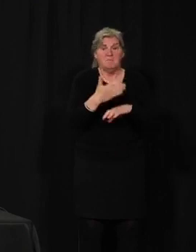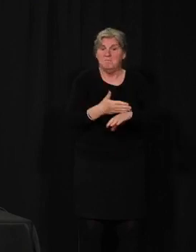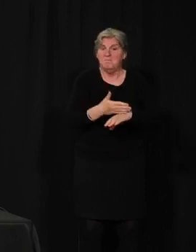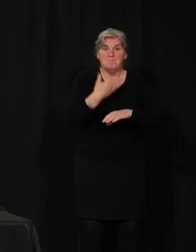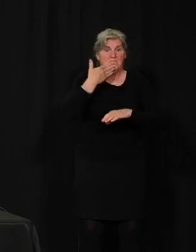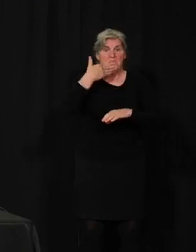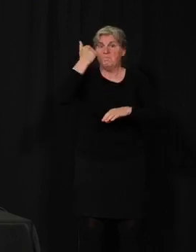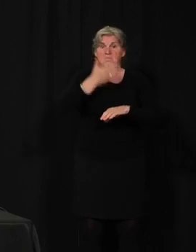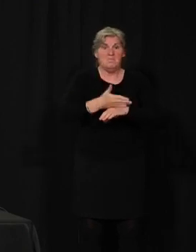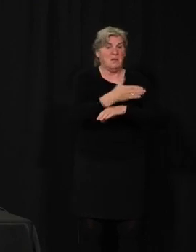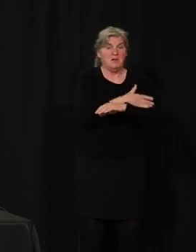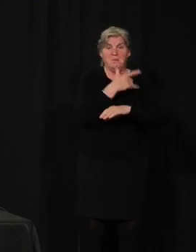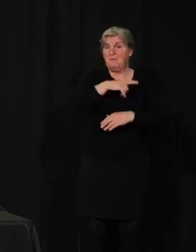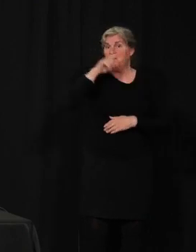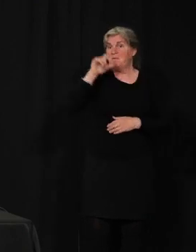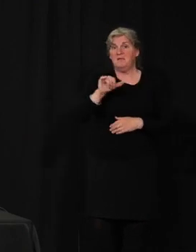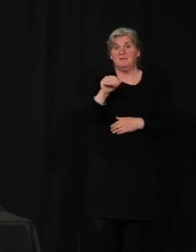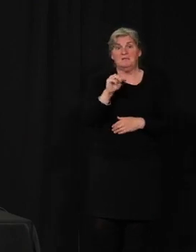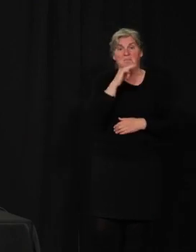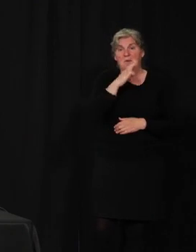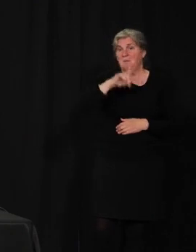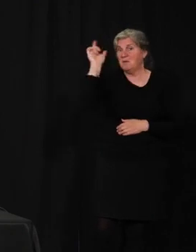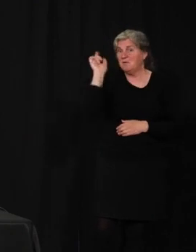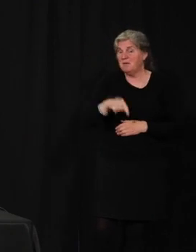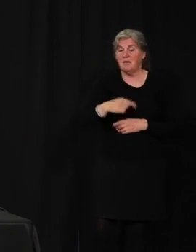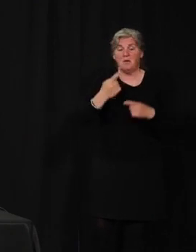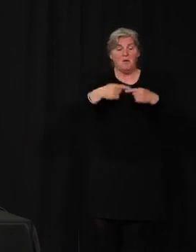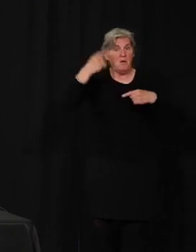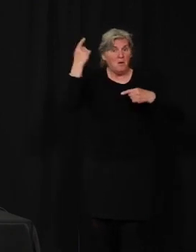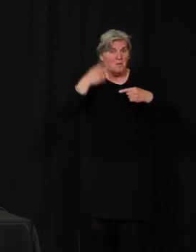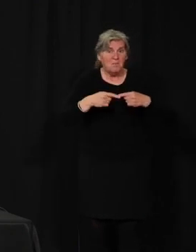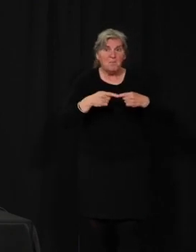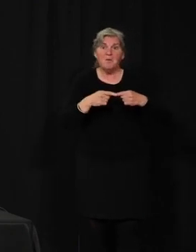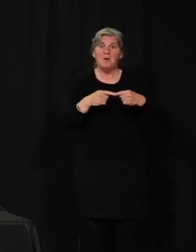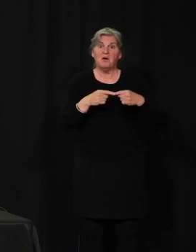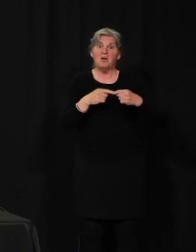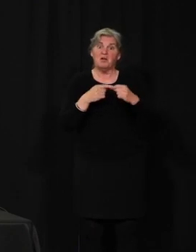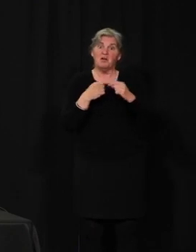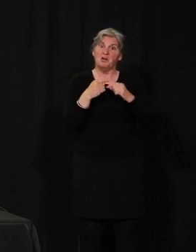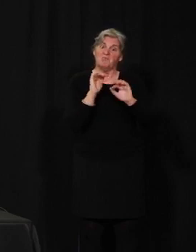situation where we can lift that order and some of the border provisions. We are not there yet but we need